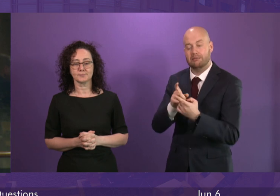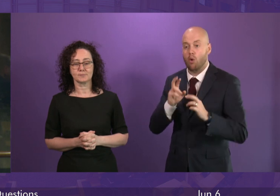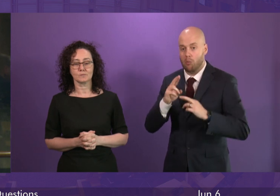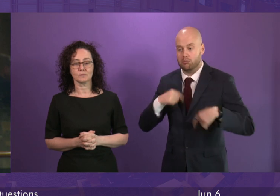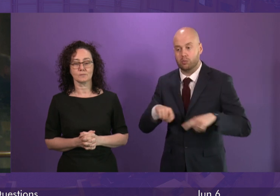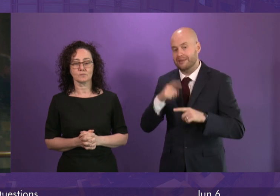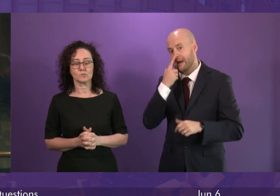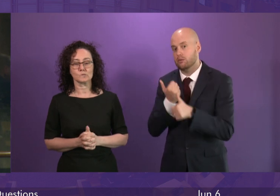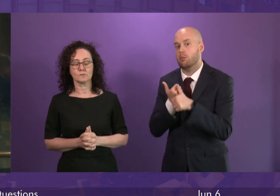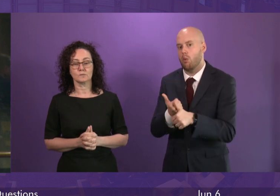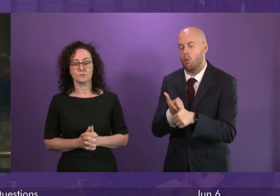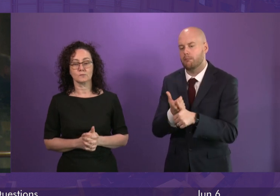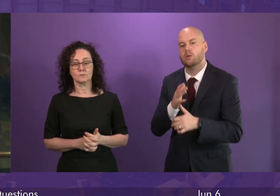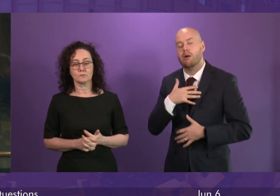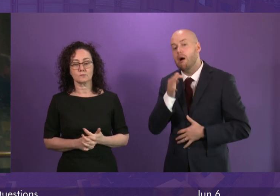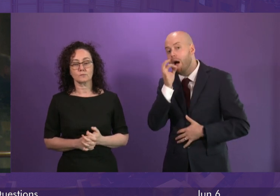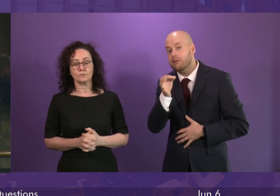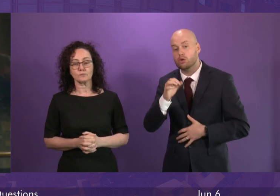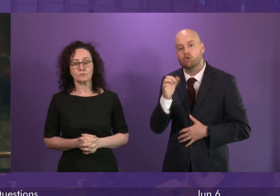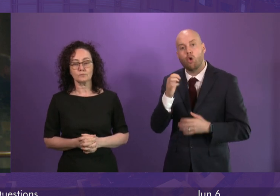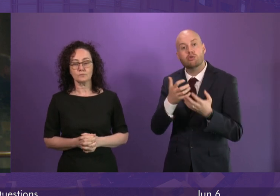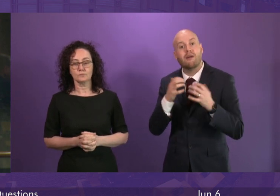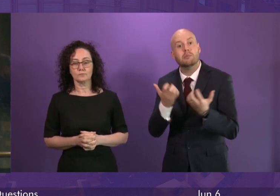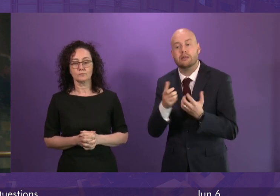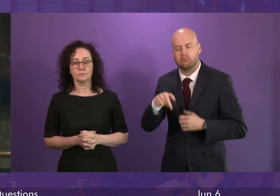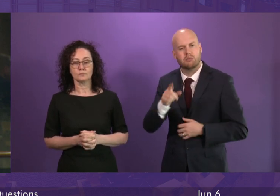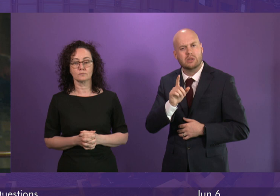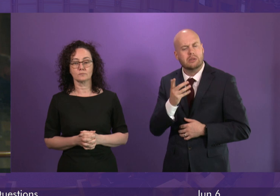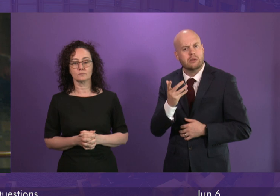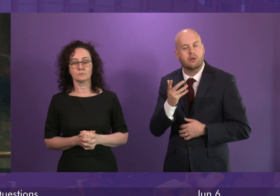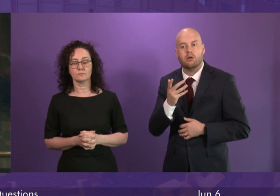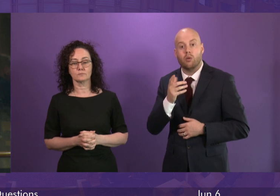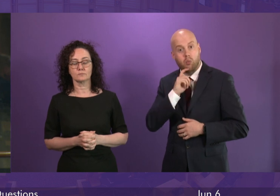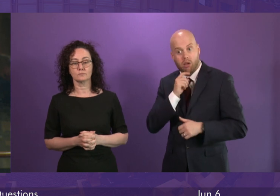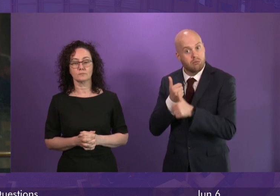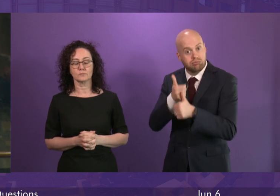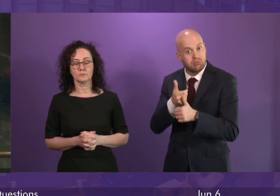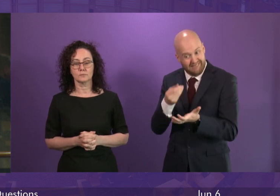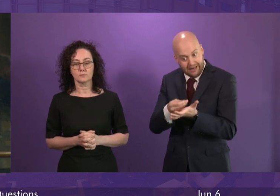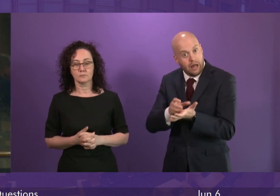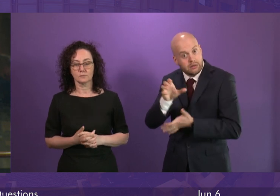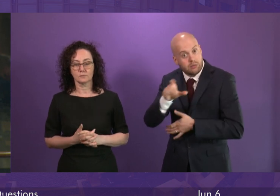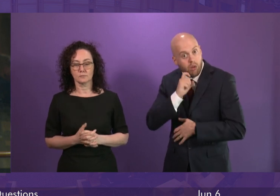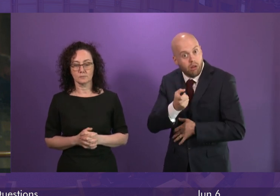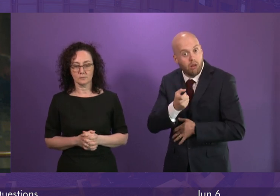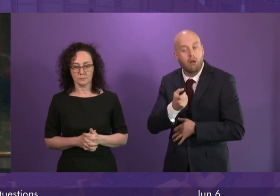Government can and will provide extends to financial support? Will the Scottish Government consider making a statement in the Parliament that sets out the support that has been provided